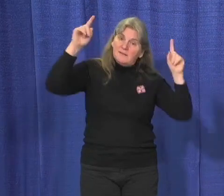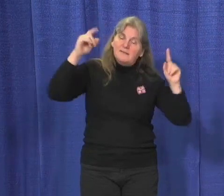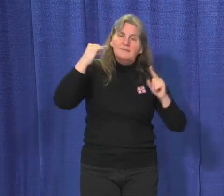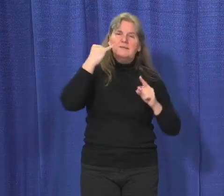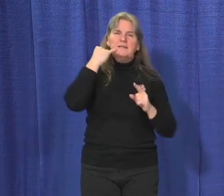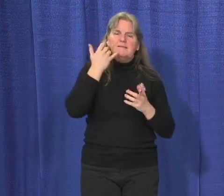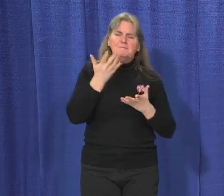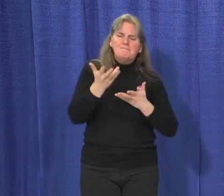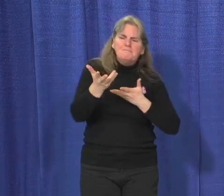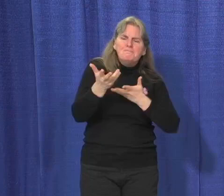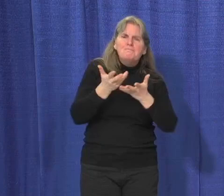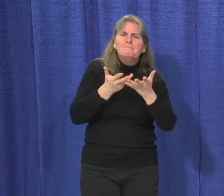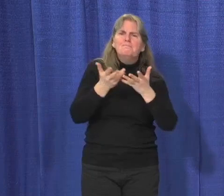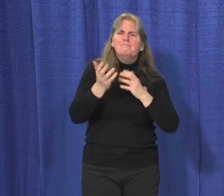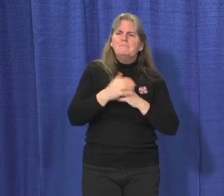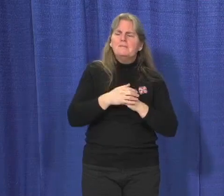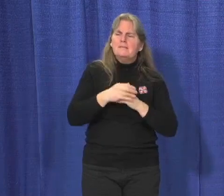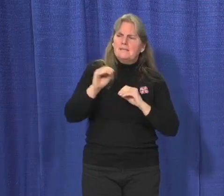what works better is digging in